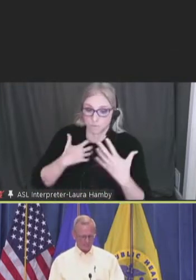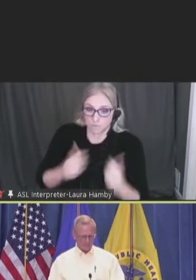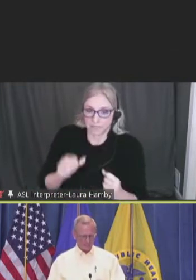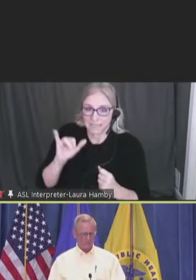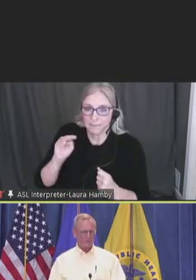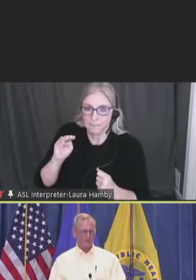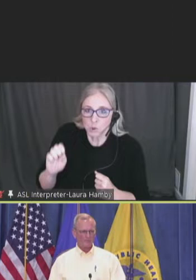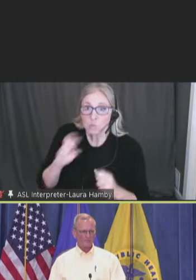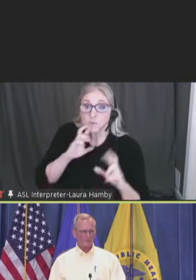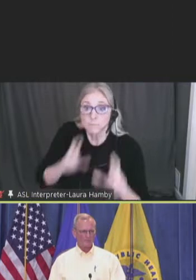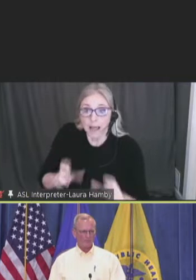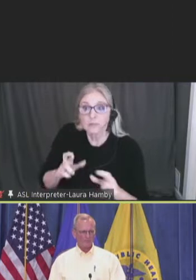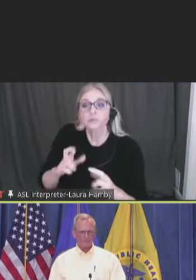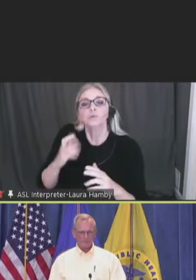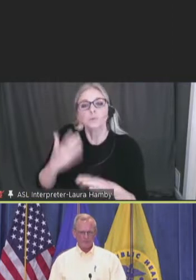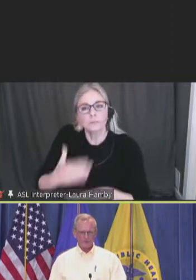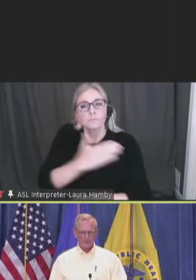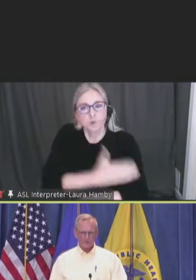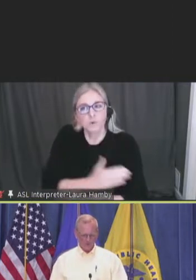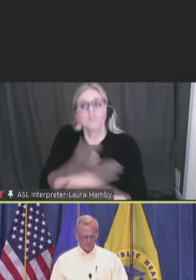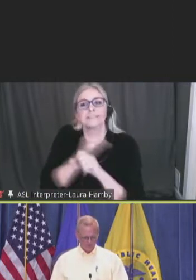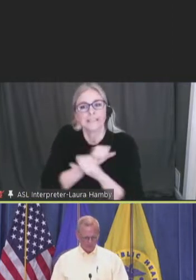safety.